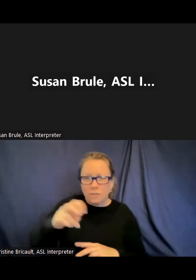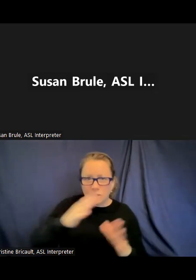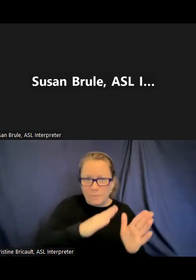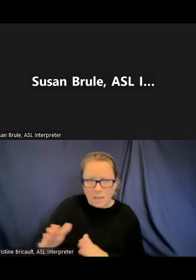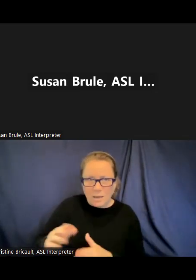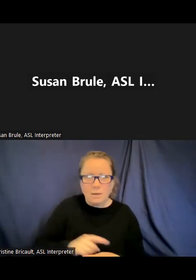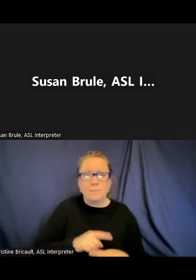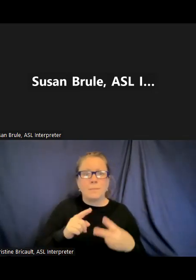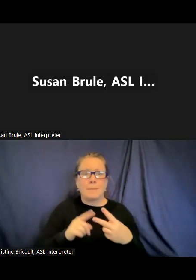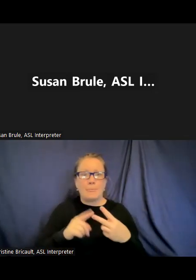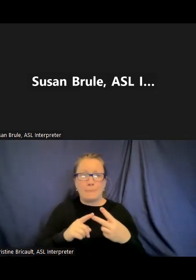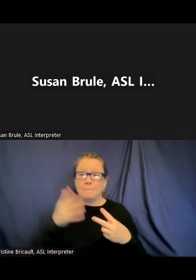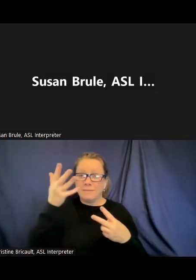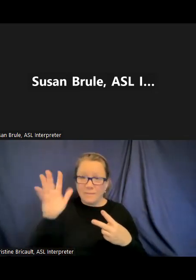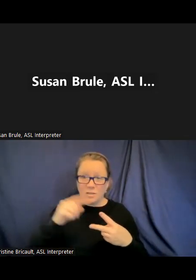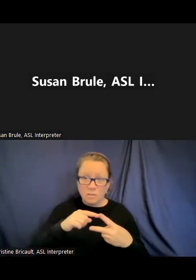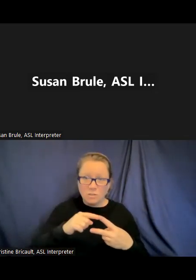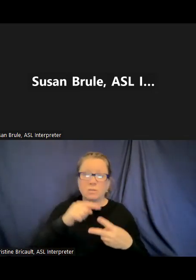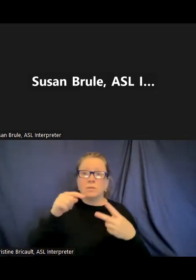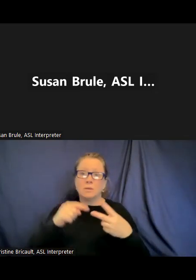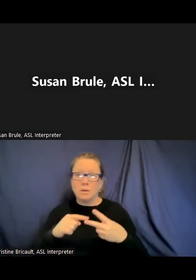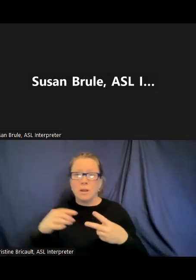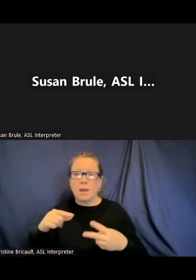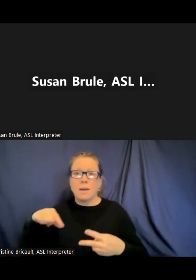And then once you've done that, you can apply for a project grant that